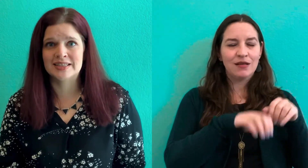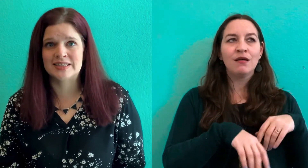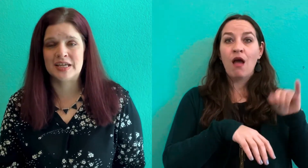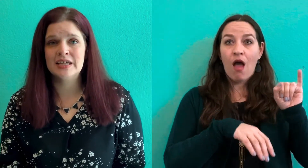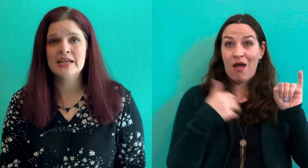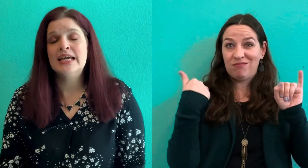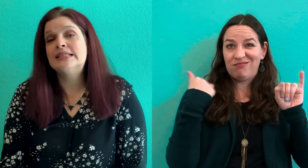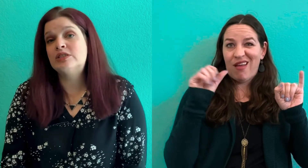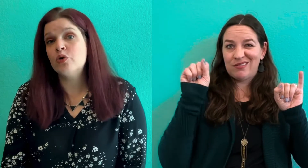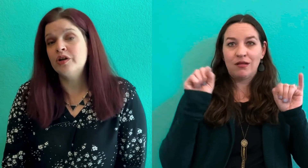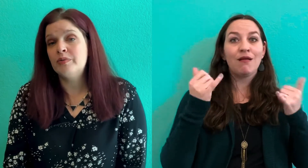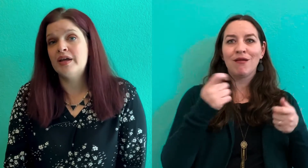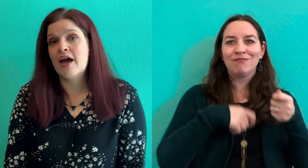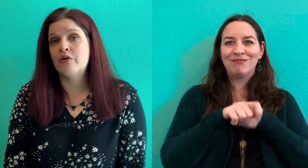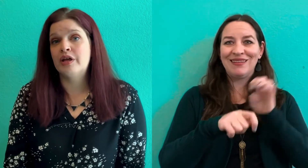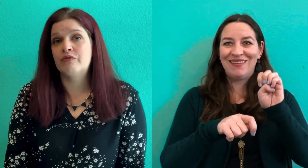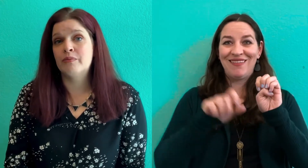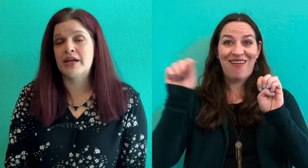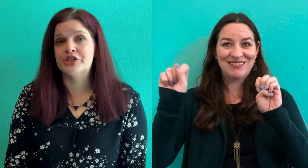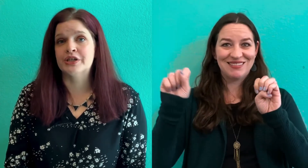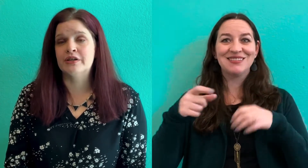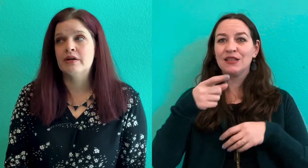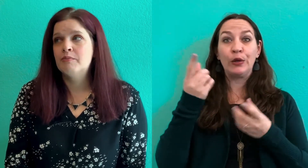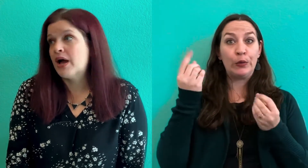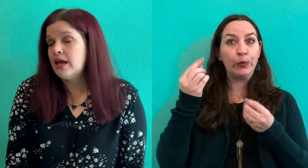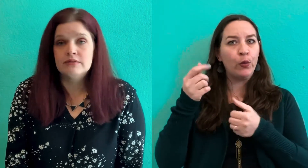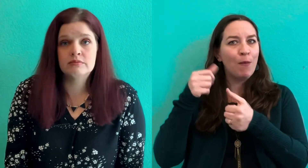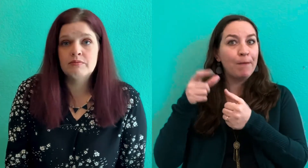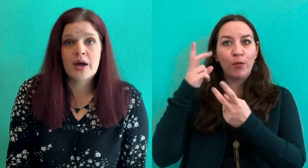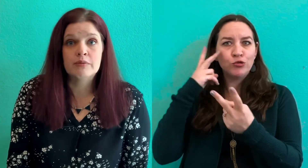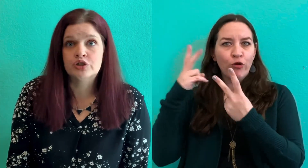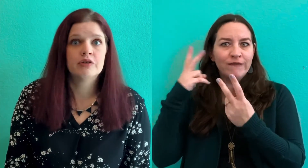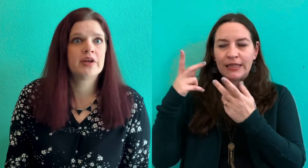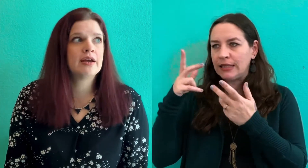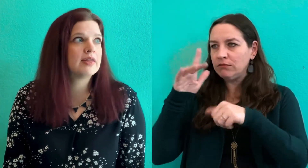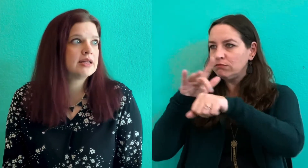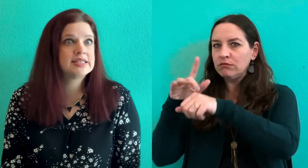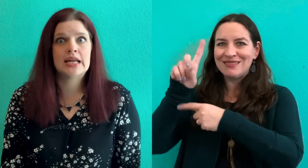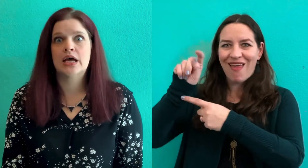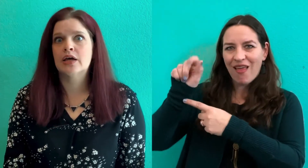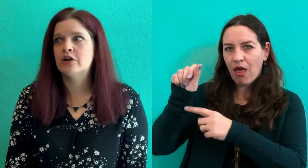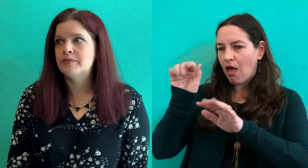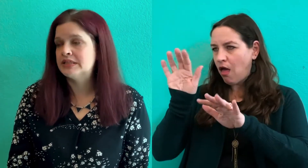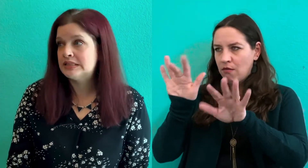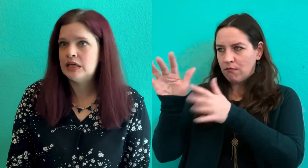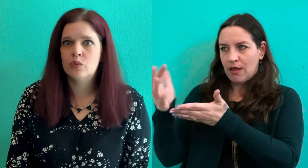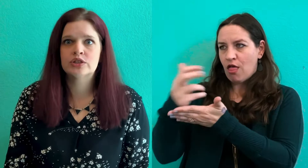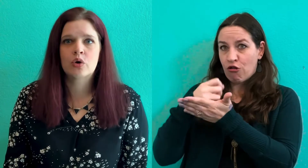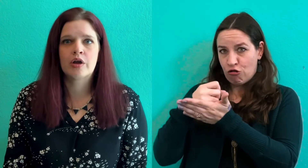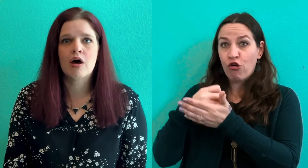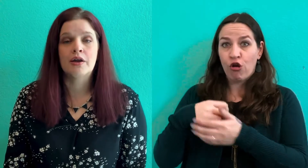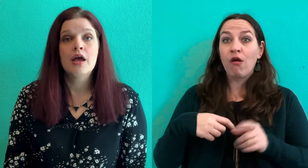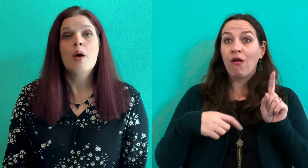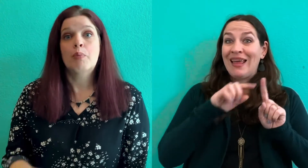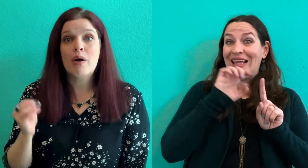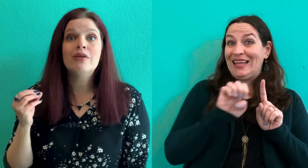sensing is still going to be gathering information by observing that data. They're going to be seeing what's going on, but probably